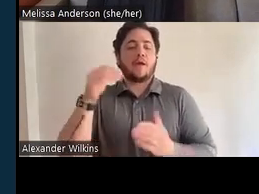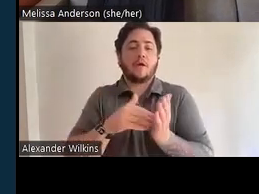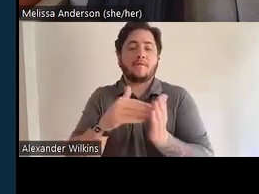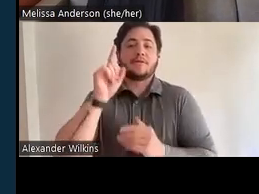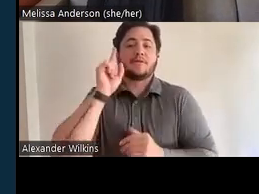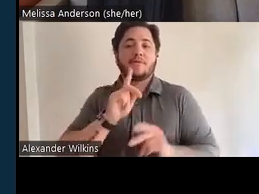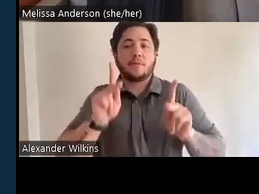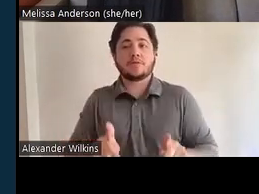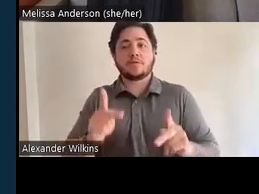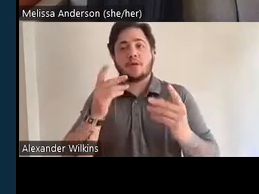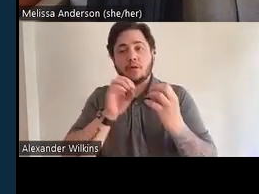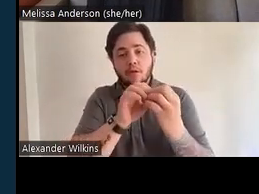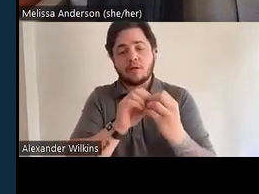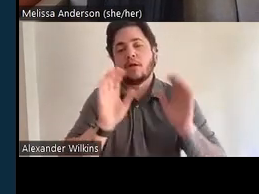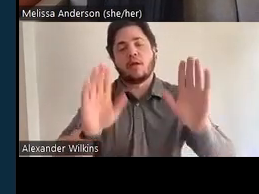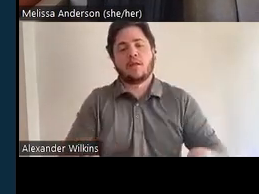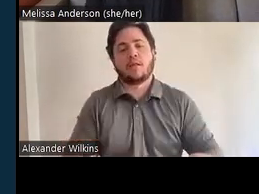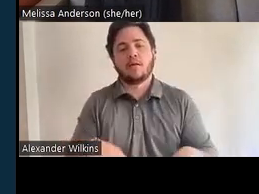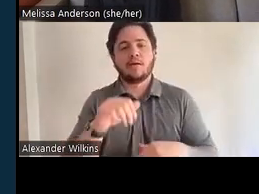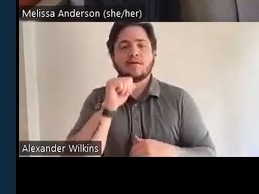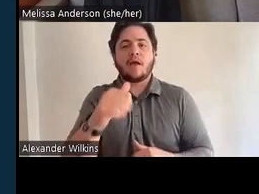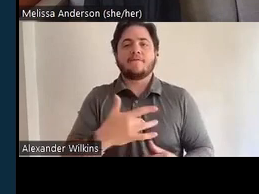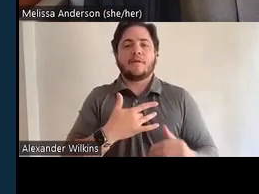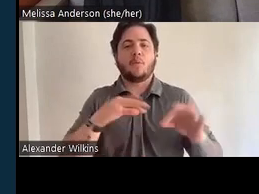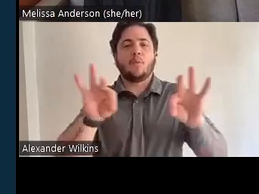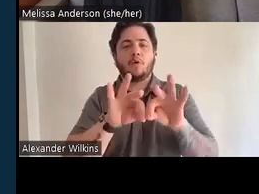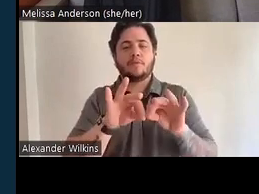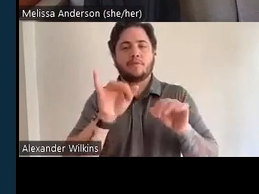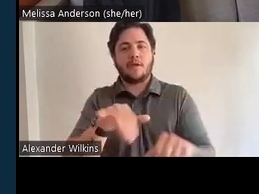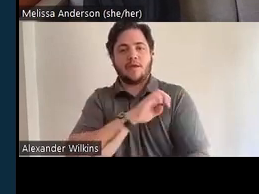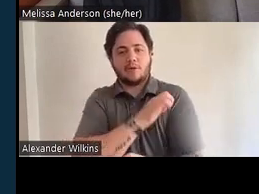aren't willing to pay for such interpreters, and deaf people quibble with that and then